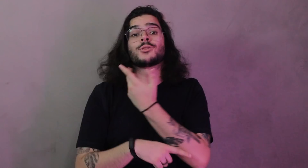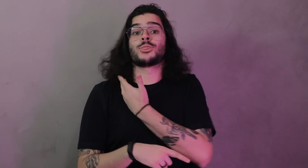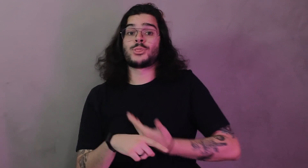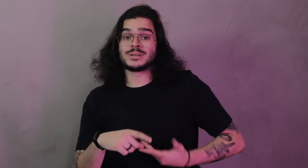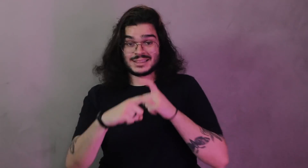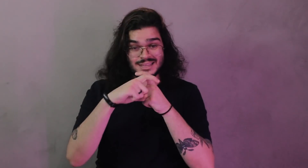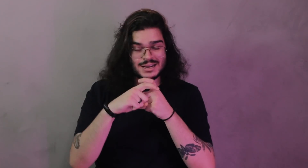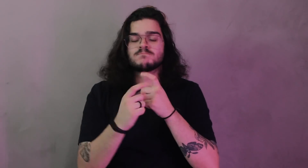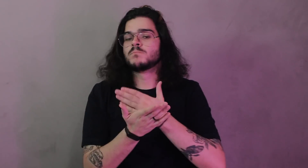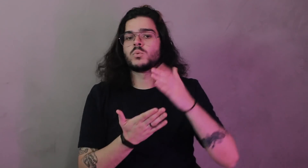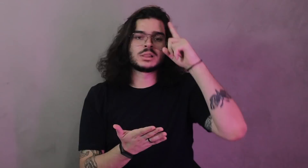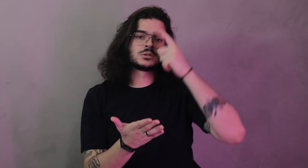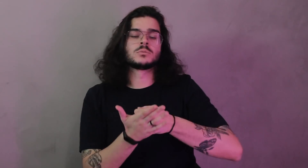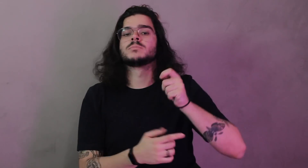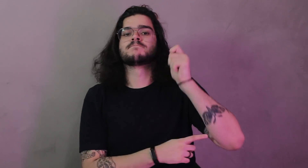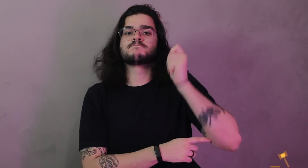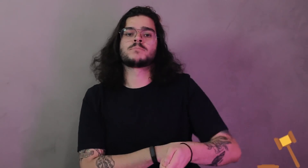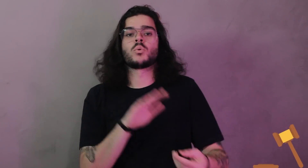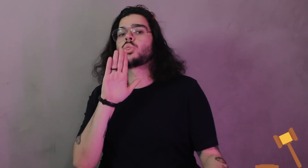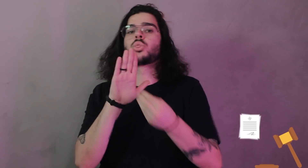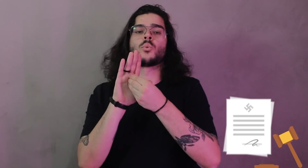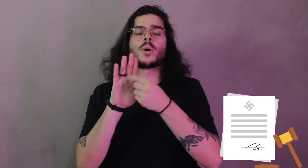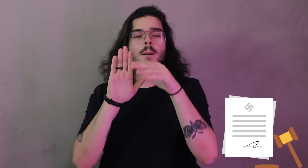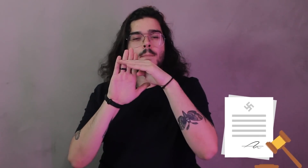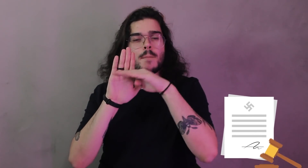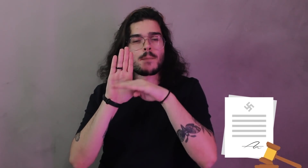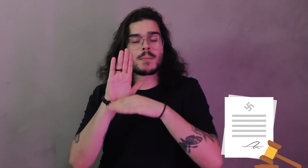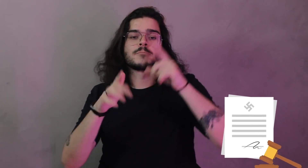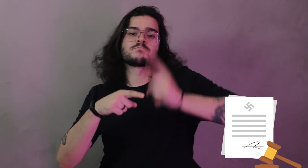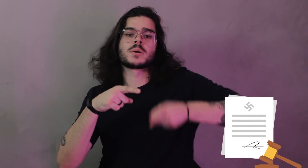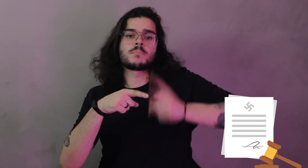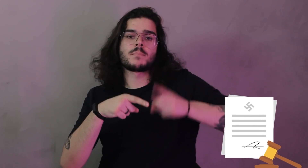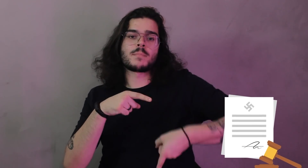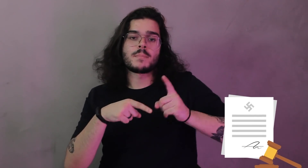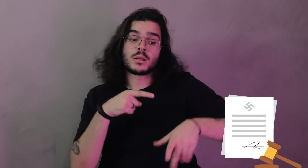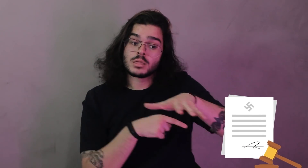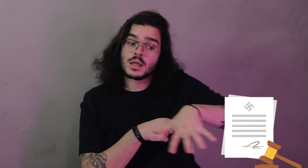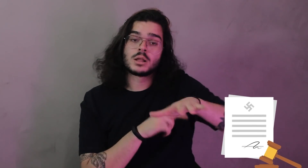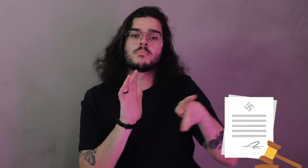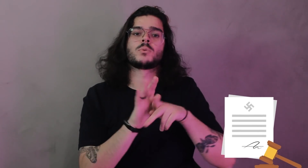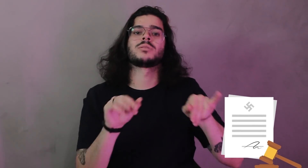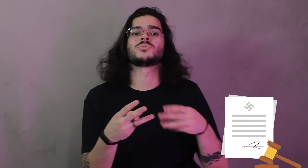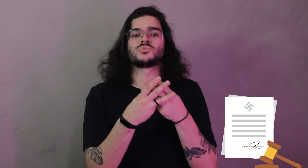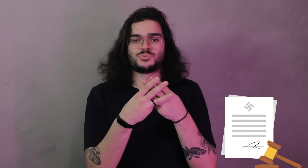The Nazi regime placed restrictions on Jews,